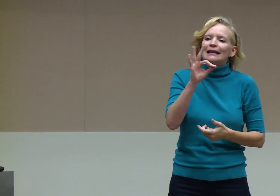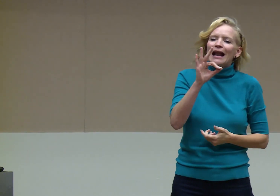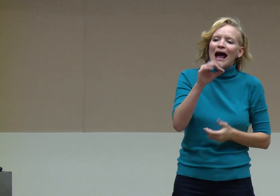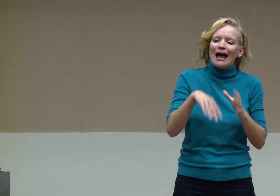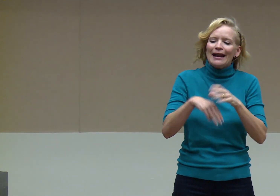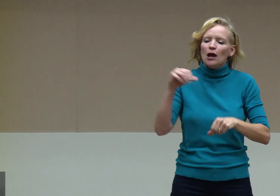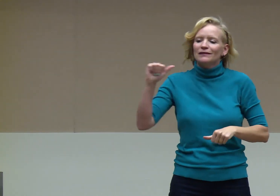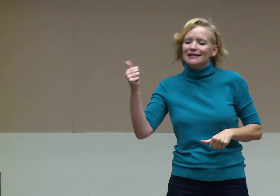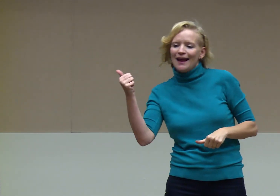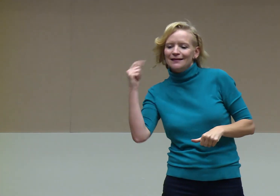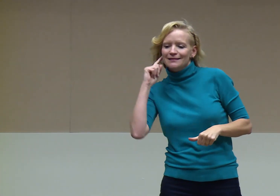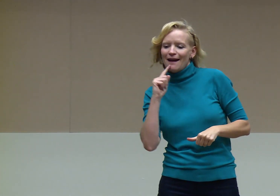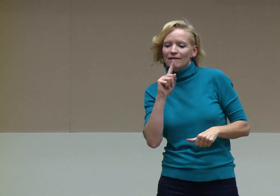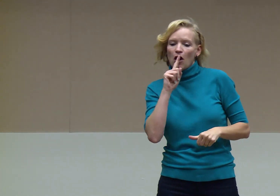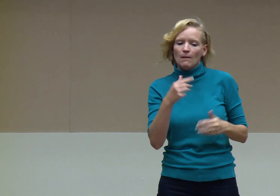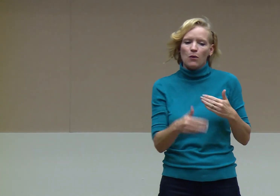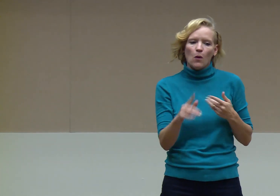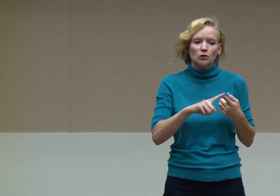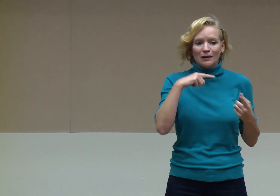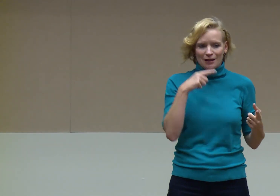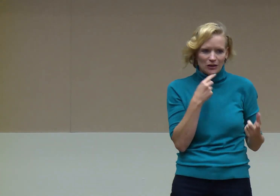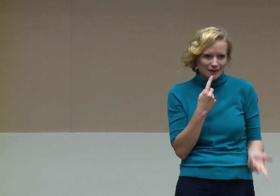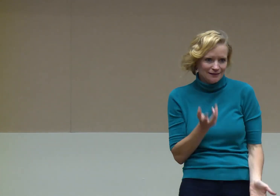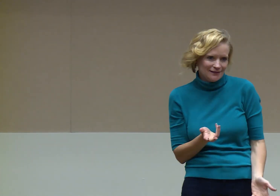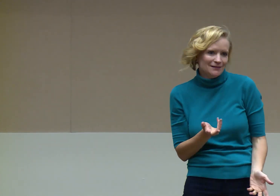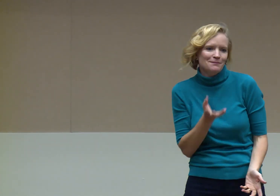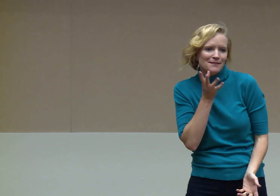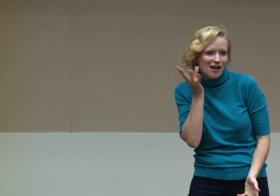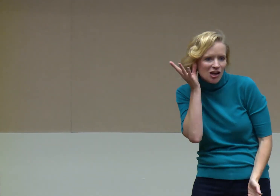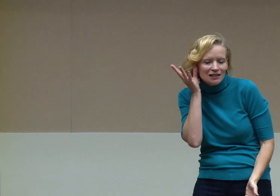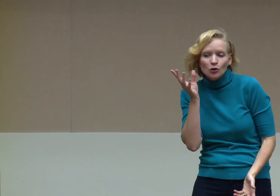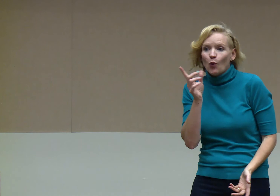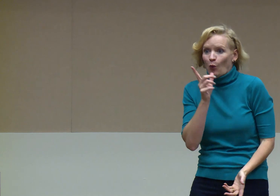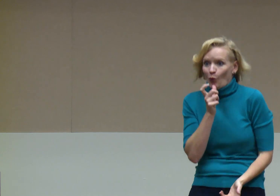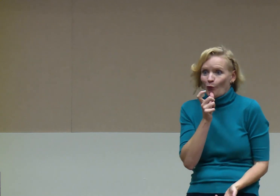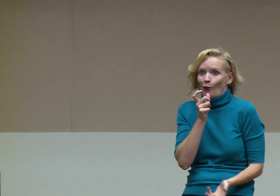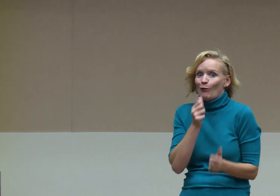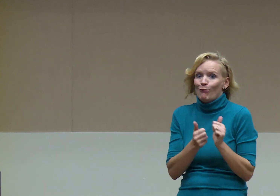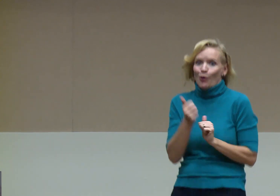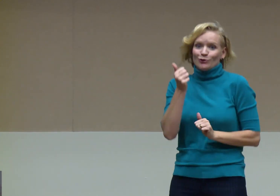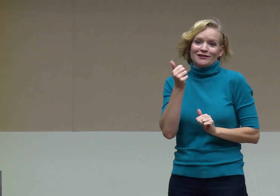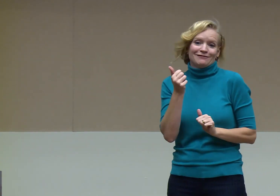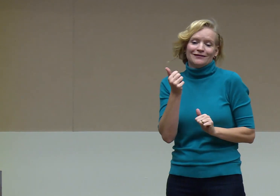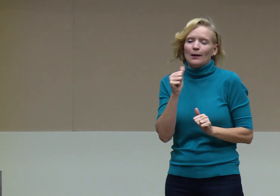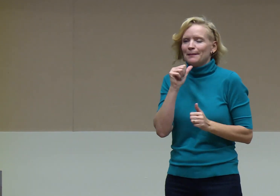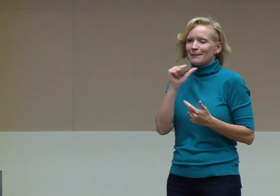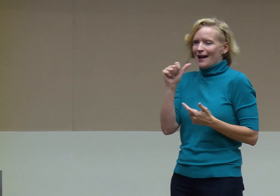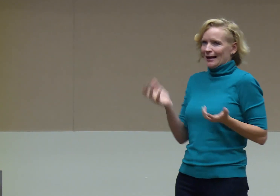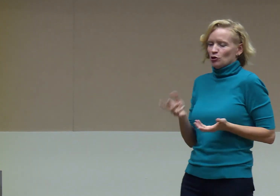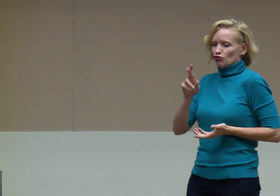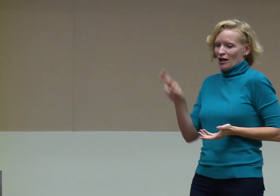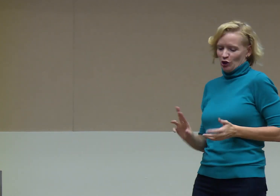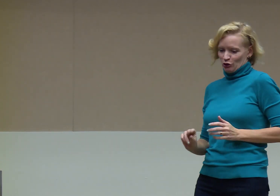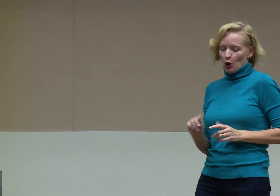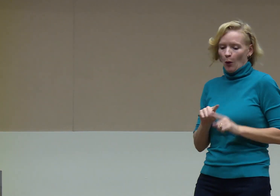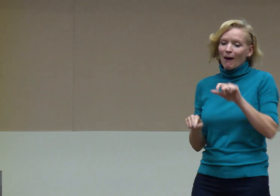Obviously, you know the statistics. Nine out of 10 deaf babies are born to hearing parents. And most of them--well, maybe not here in Rochester,